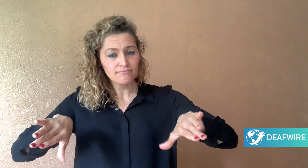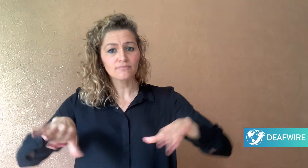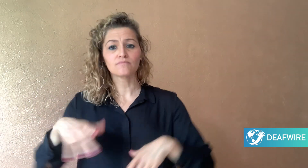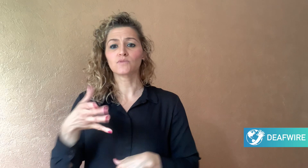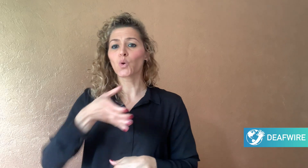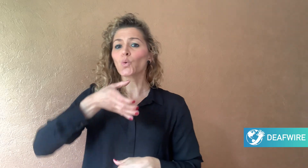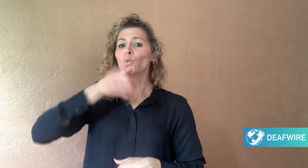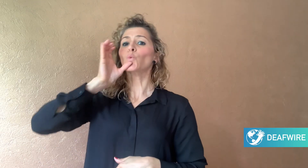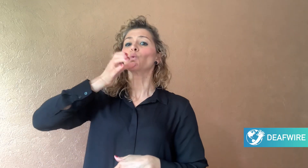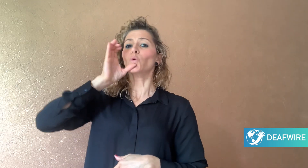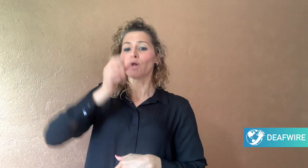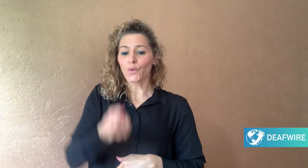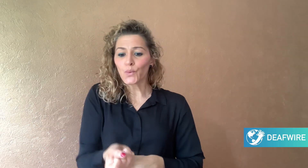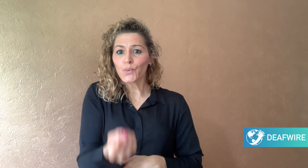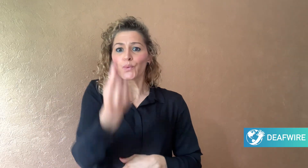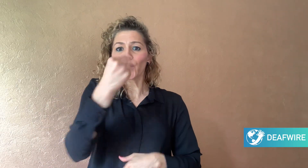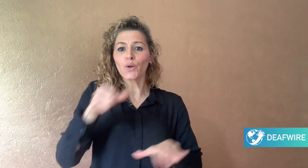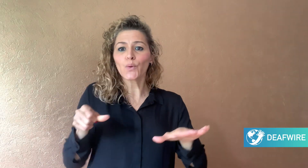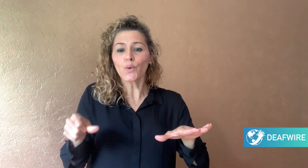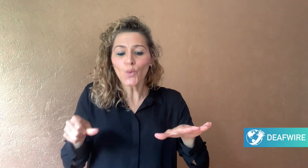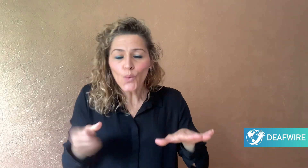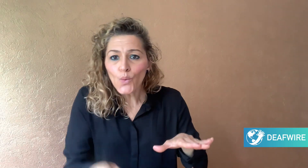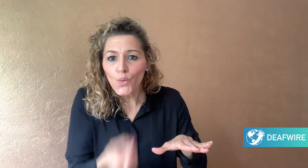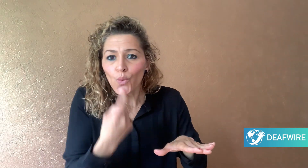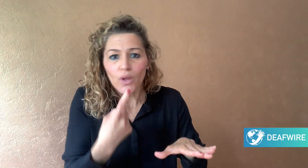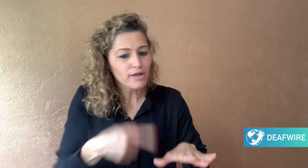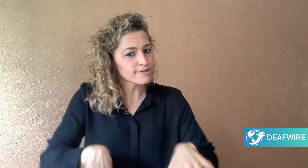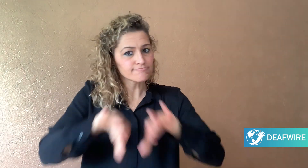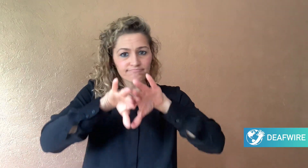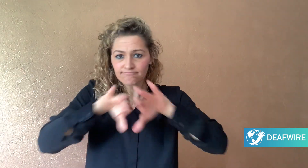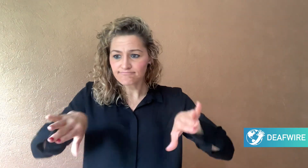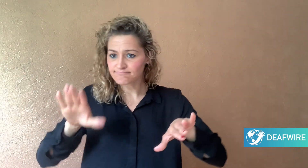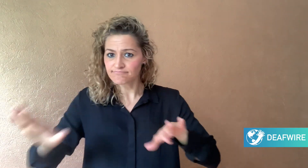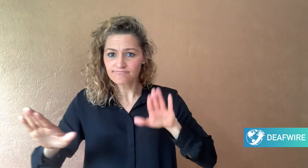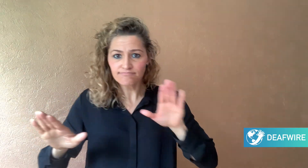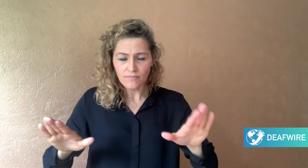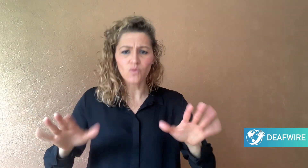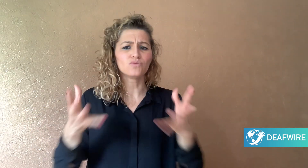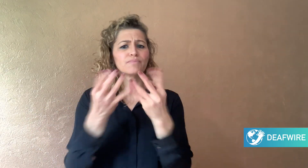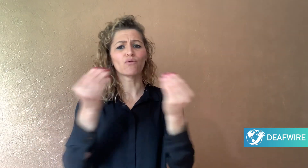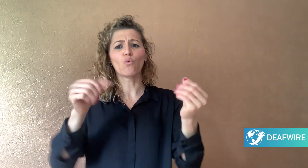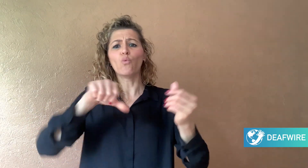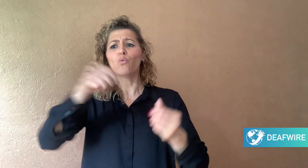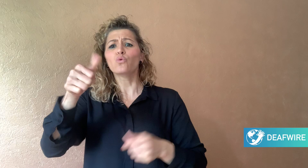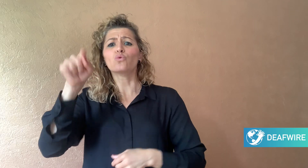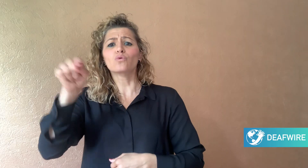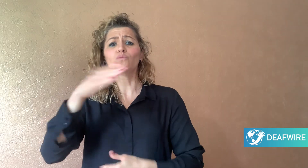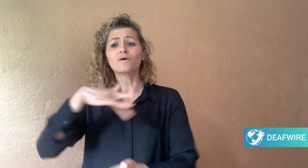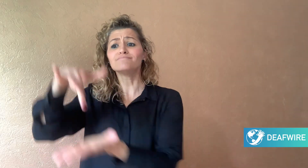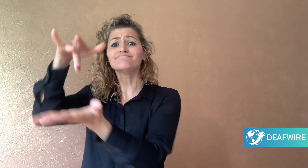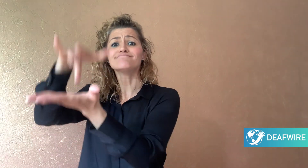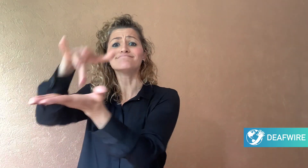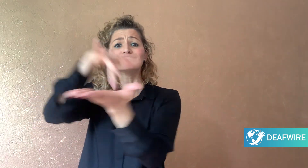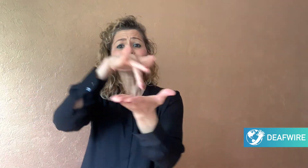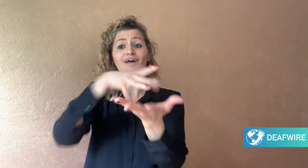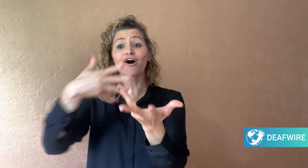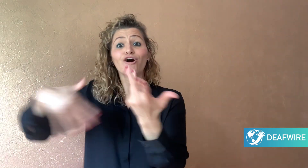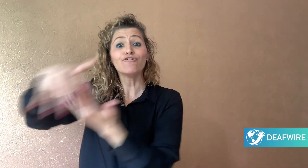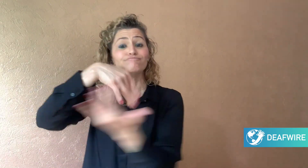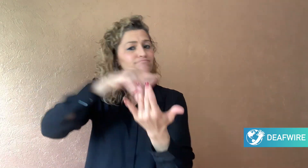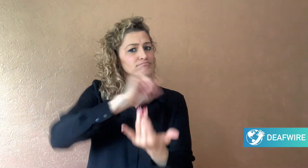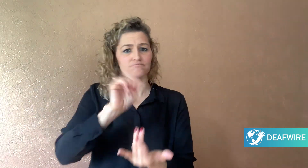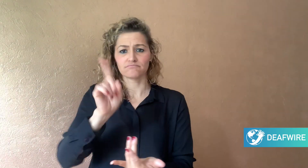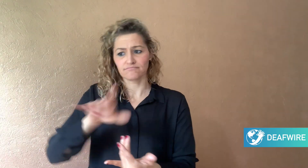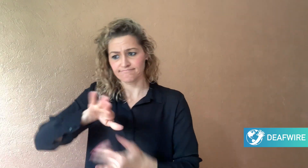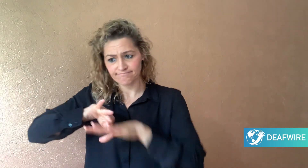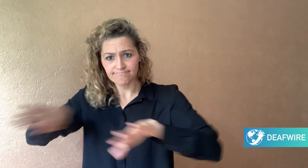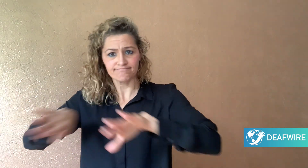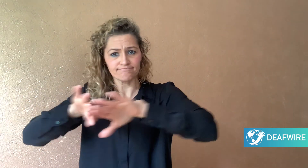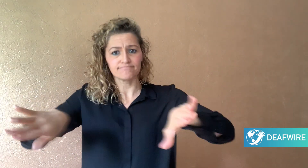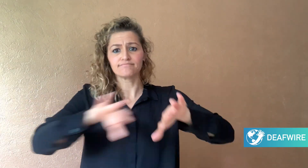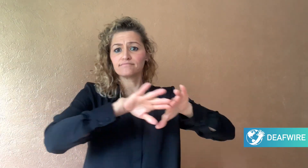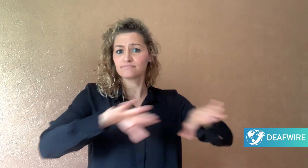and many other public places. This law remained in effect